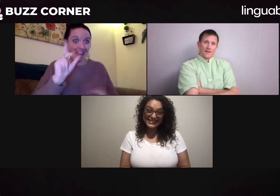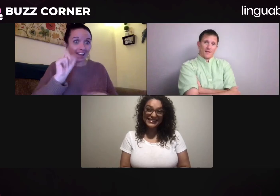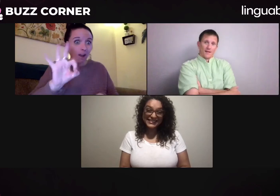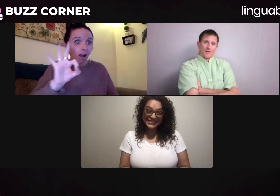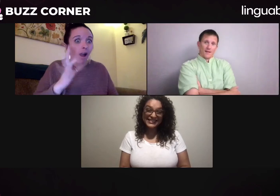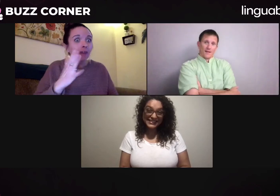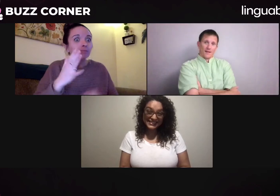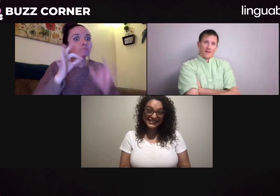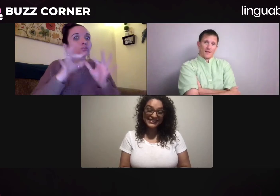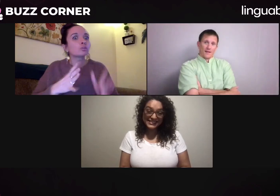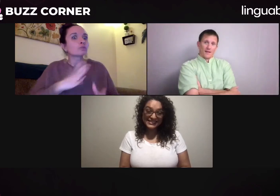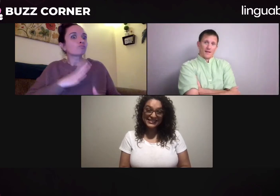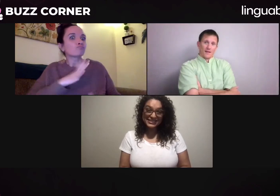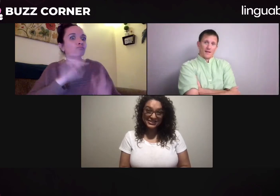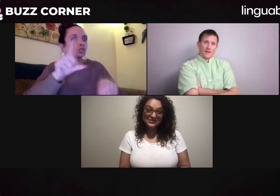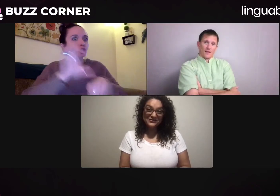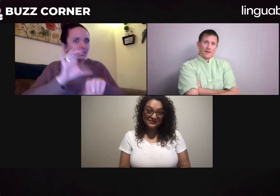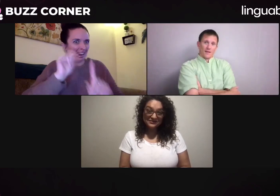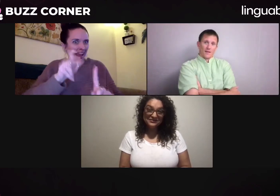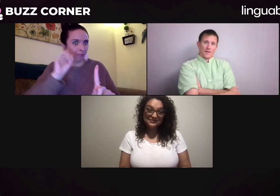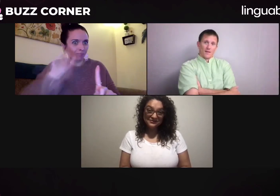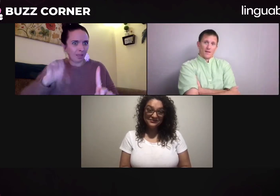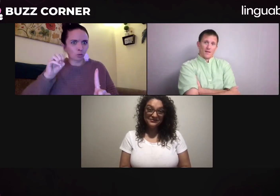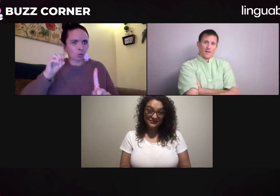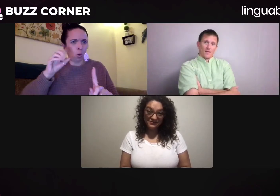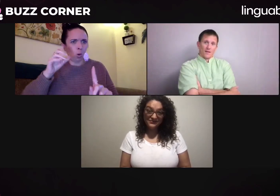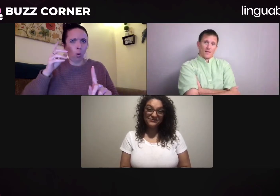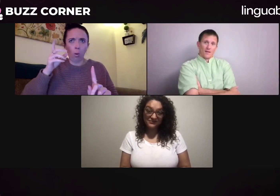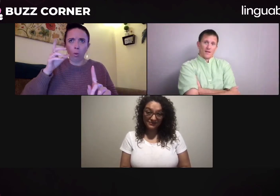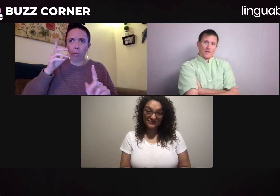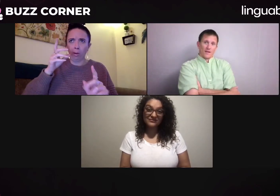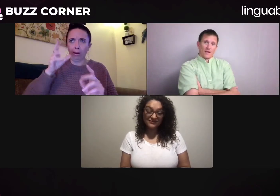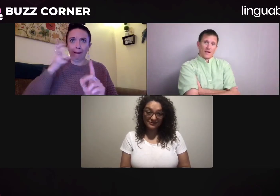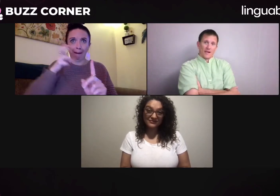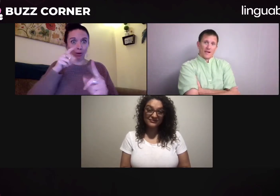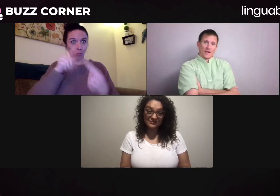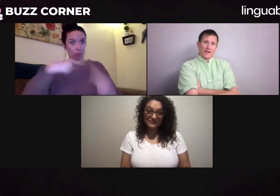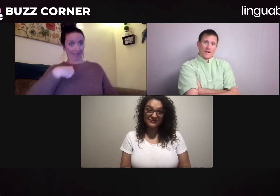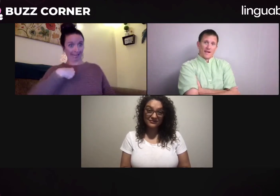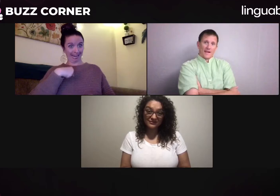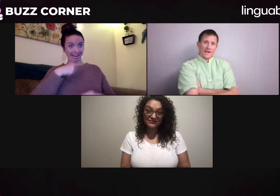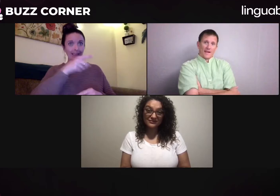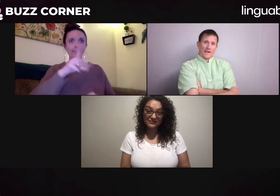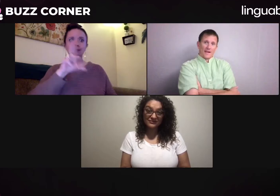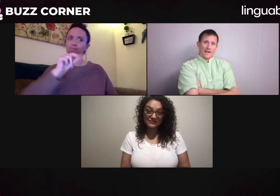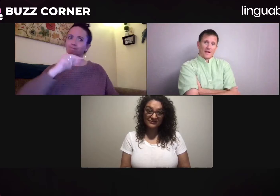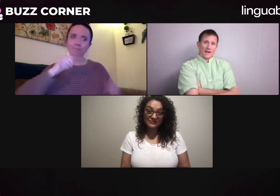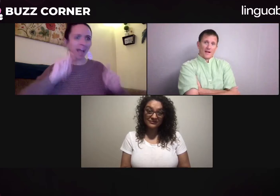and I think that that happens oftentimes with untrained interpreters